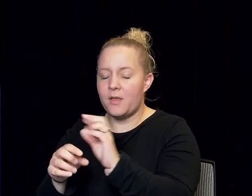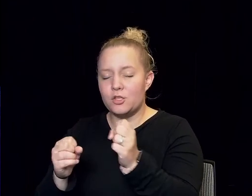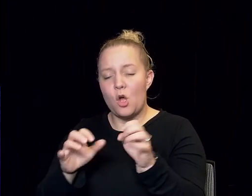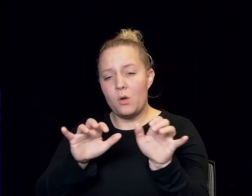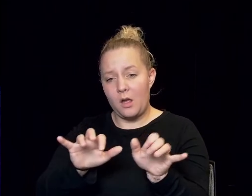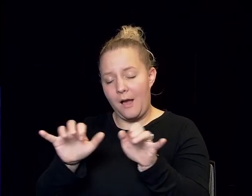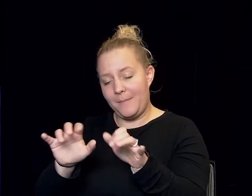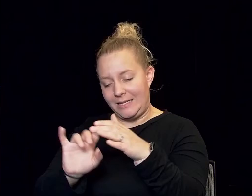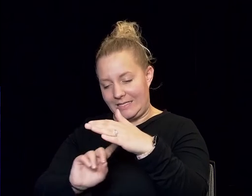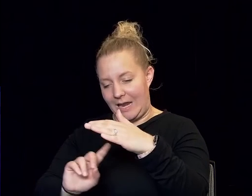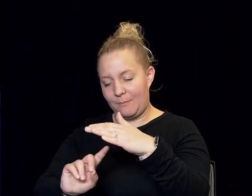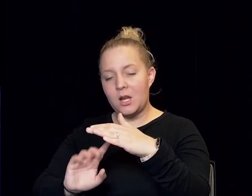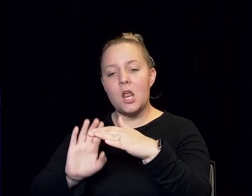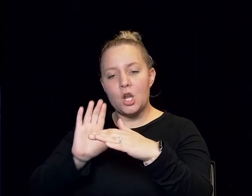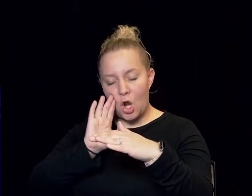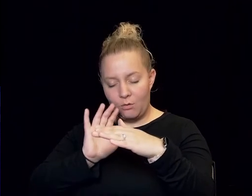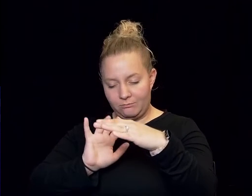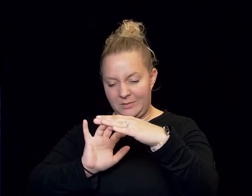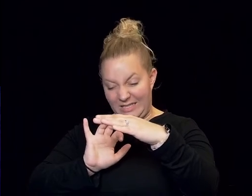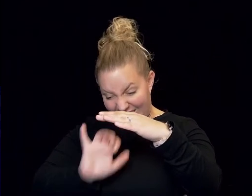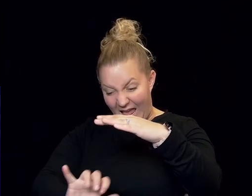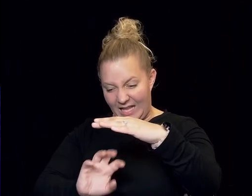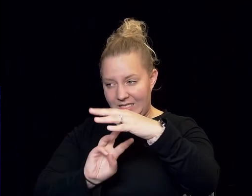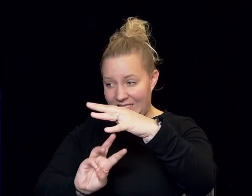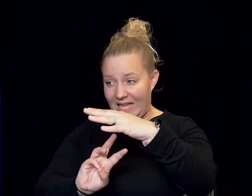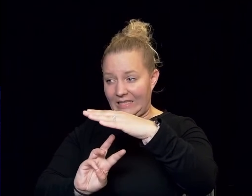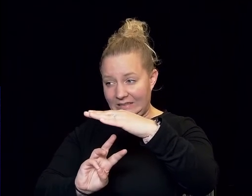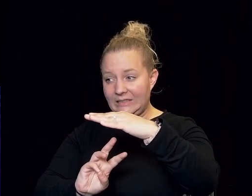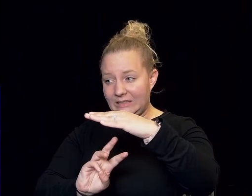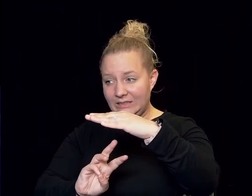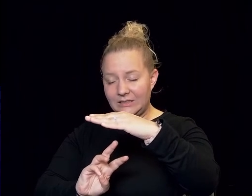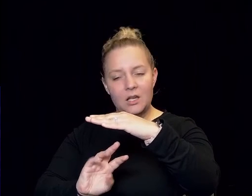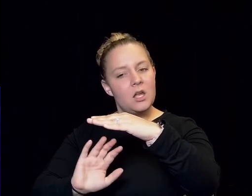I know that denominator will always just stay that same denominator. I'm never, ever, ever going to add